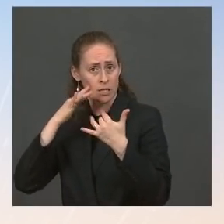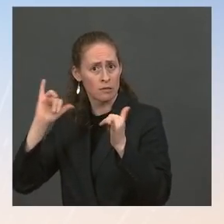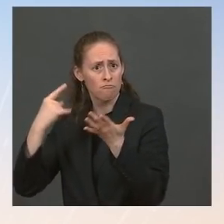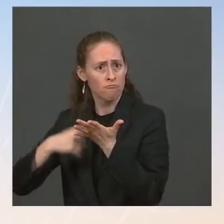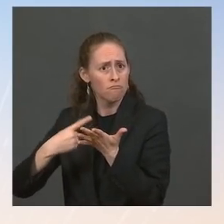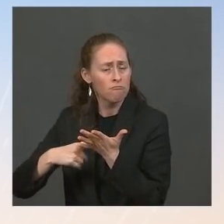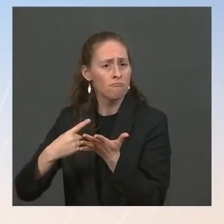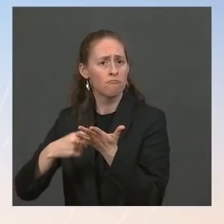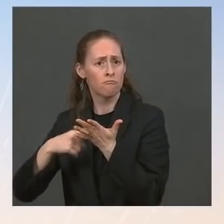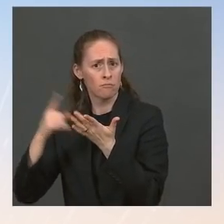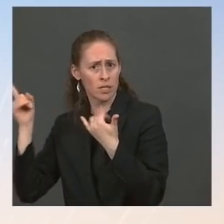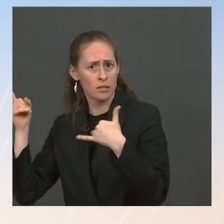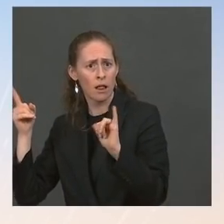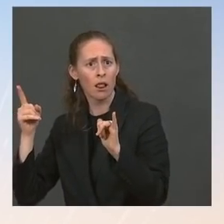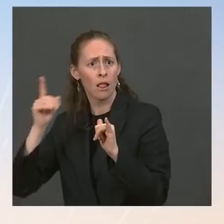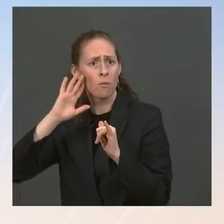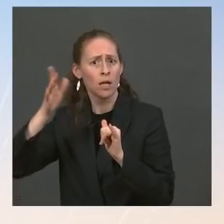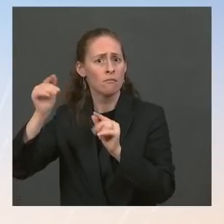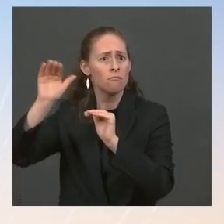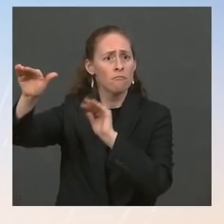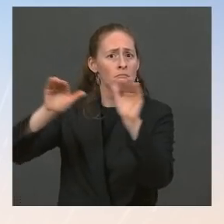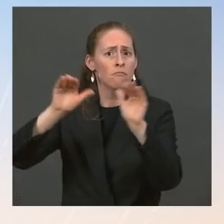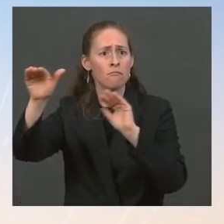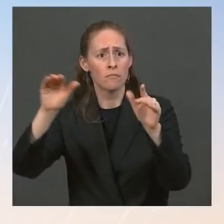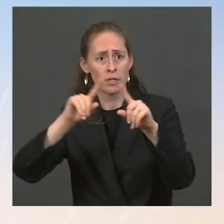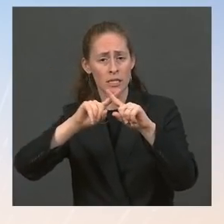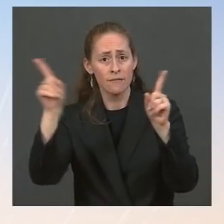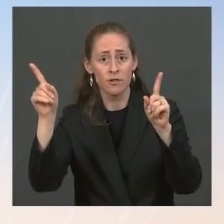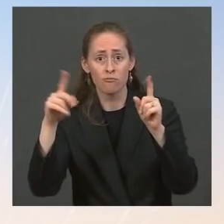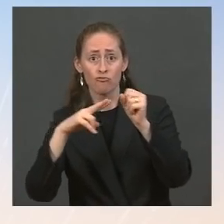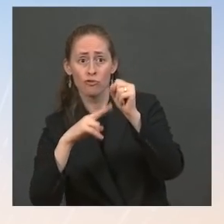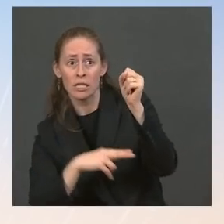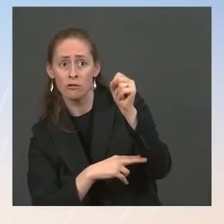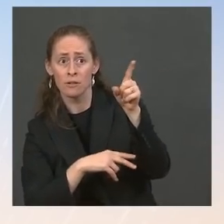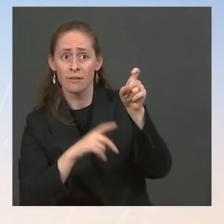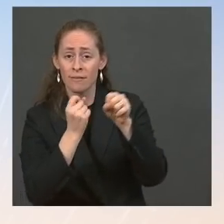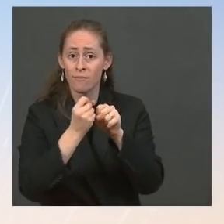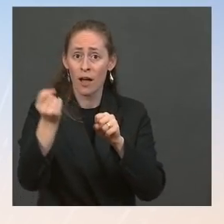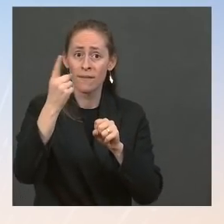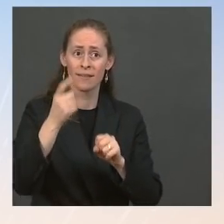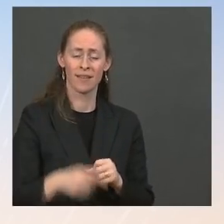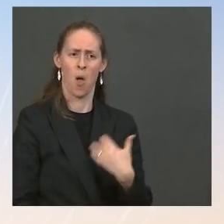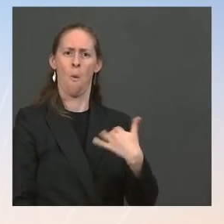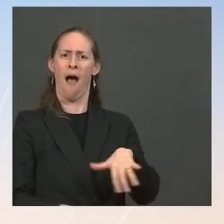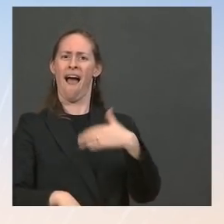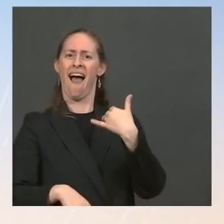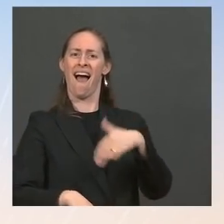Or is this -- Ms. Psaki: A year from now is an eternity away -- I will note.